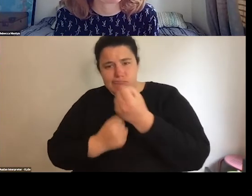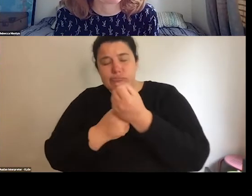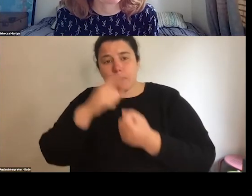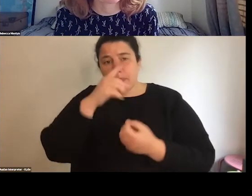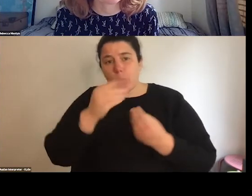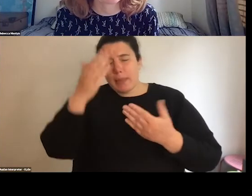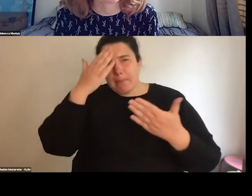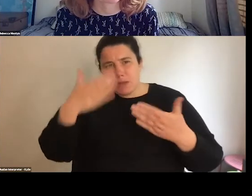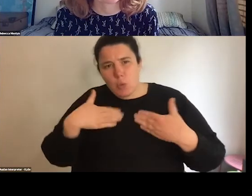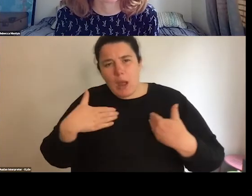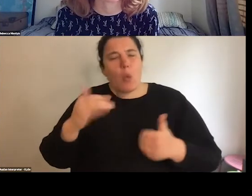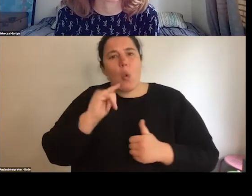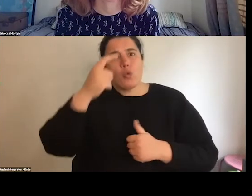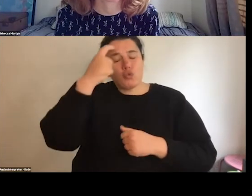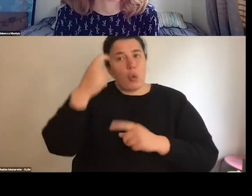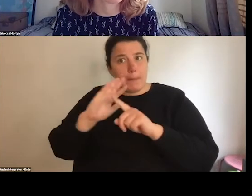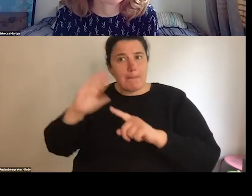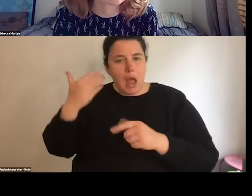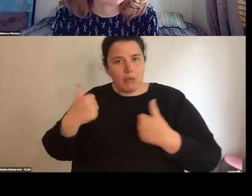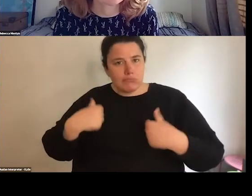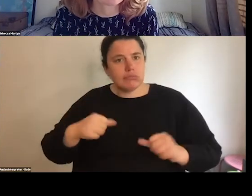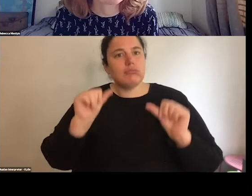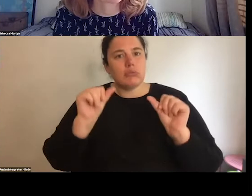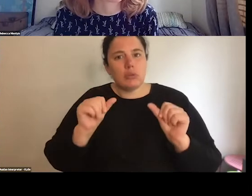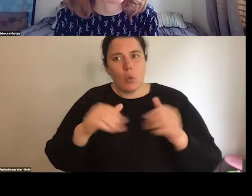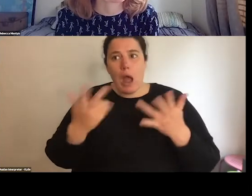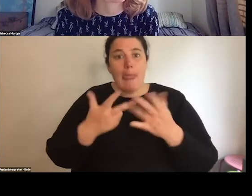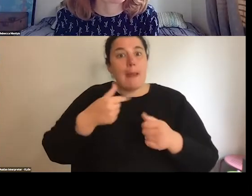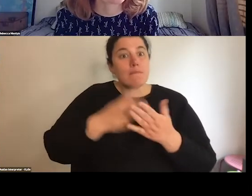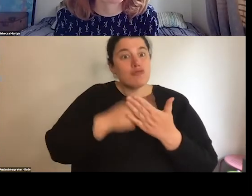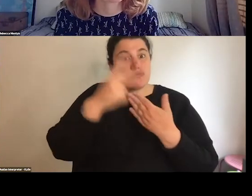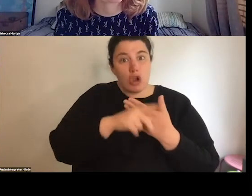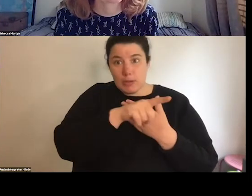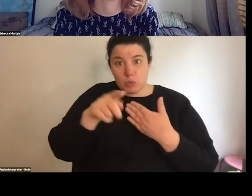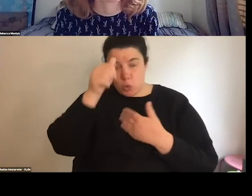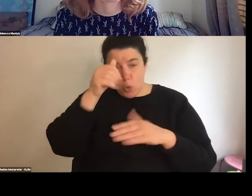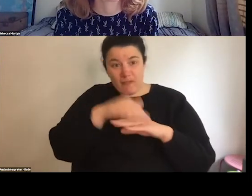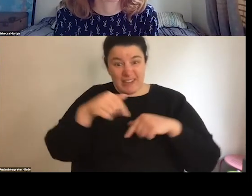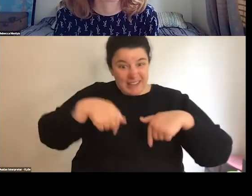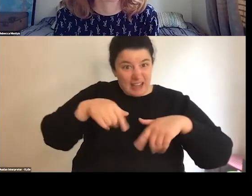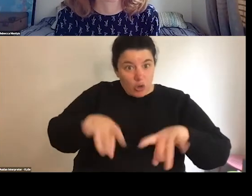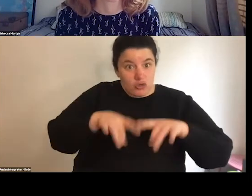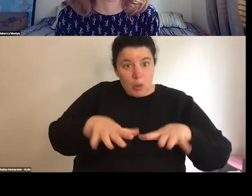the work you've done or any programs you're aware of in Australia or overseas?